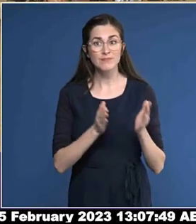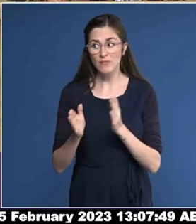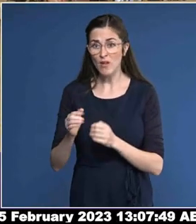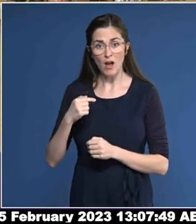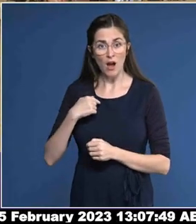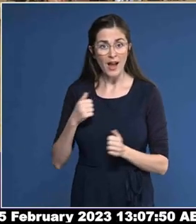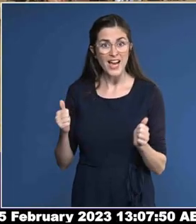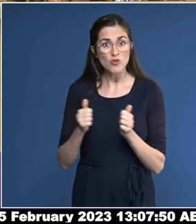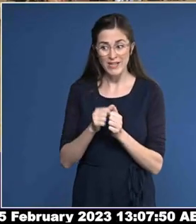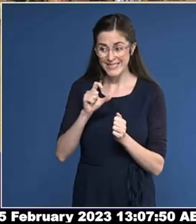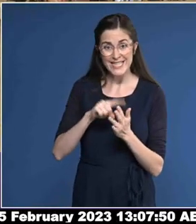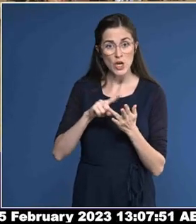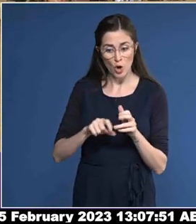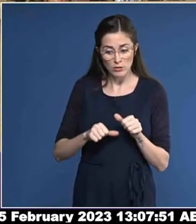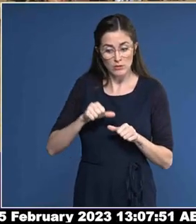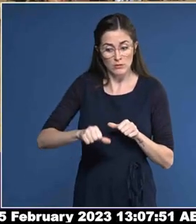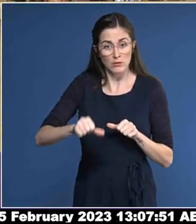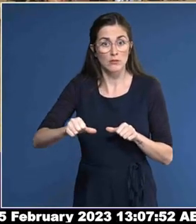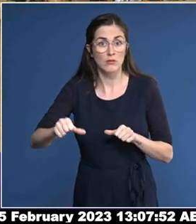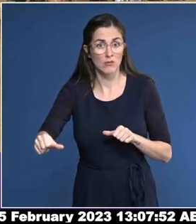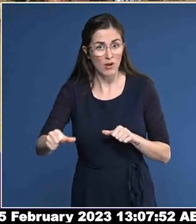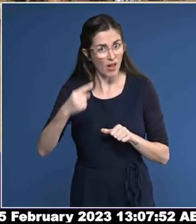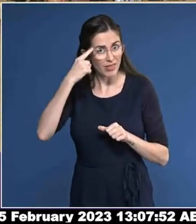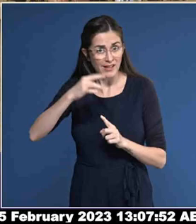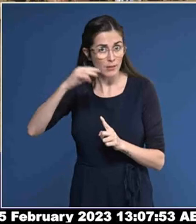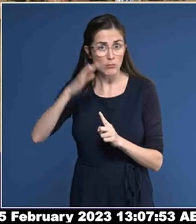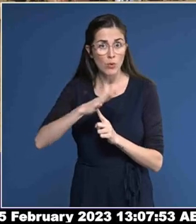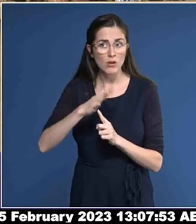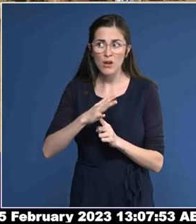And I will take on board as far as passing on to them that it should involve anybody